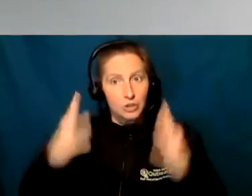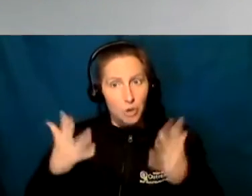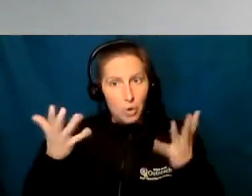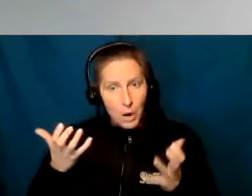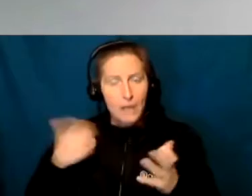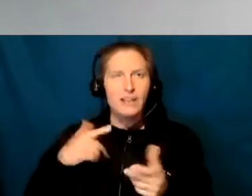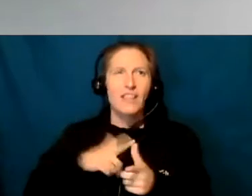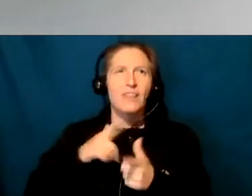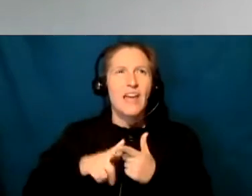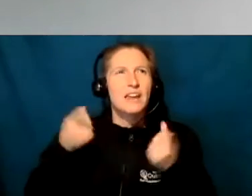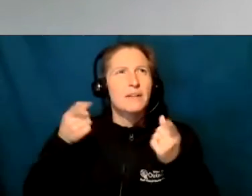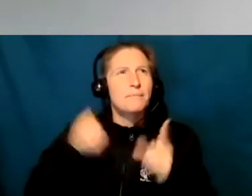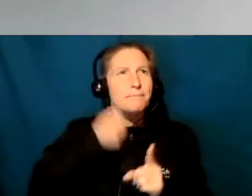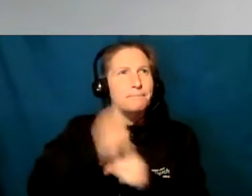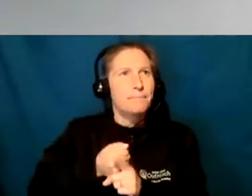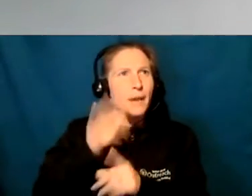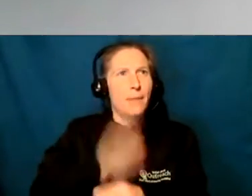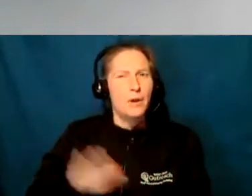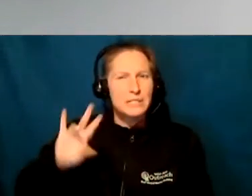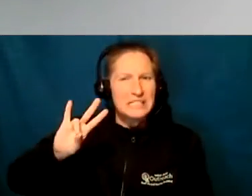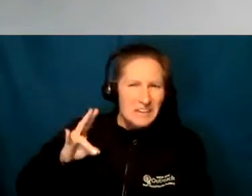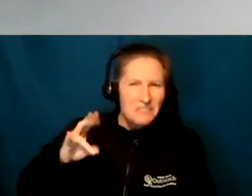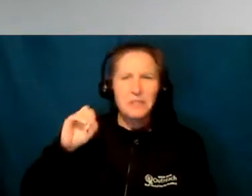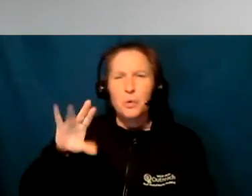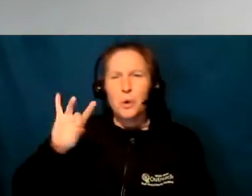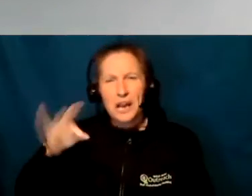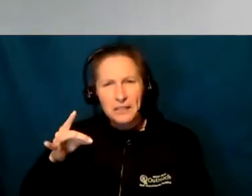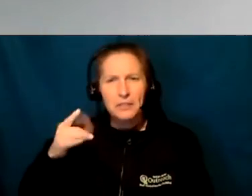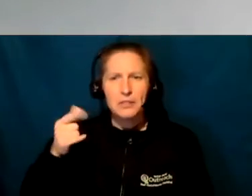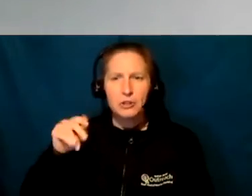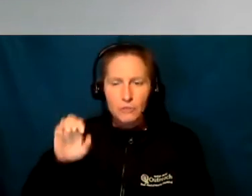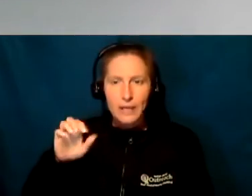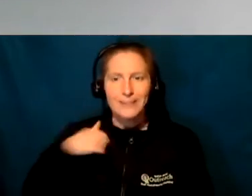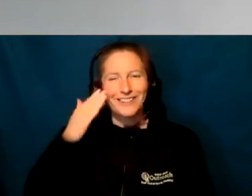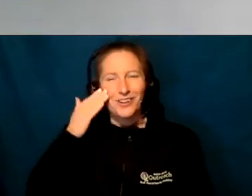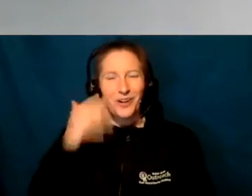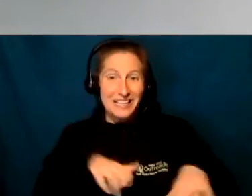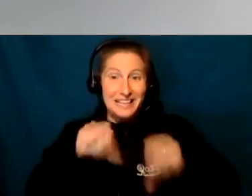we took one of those career aptitude tests, and it gave you a list of things to consider.